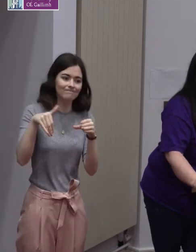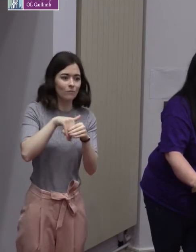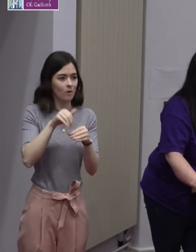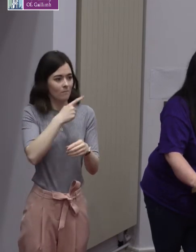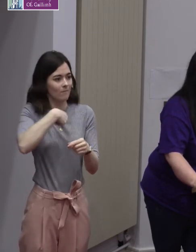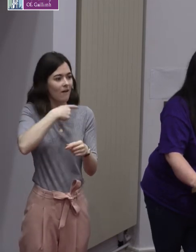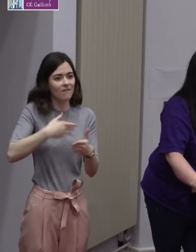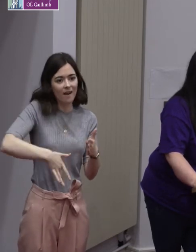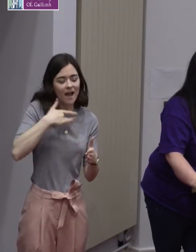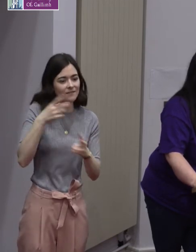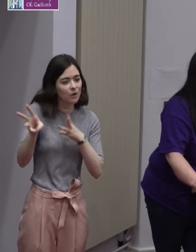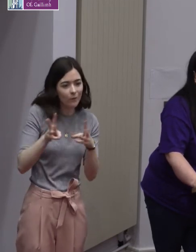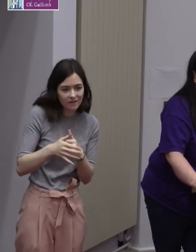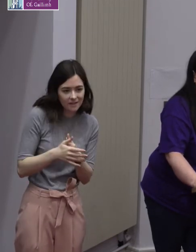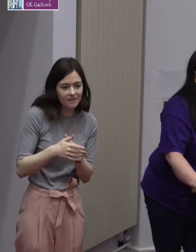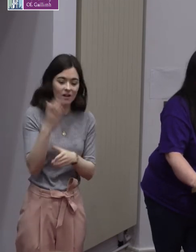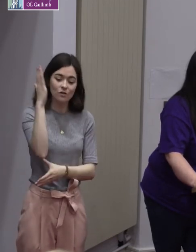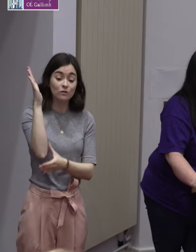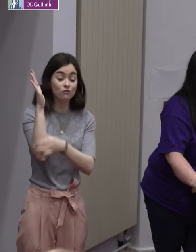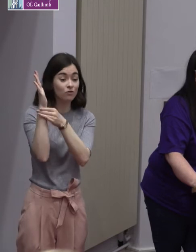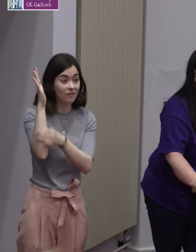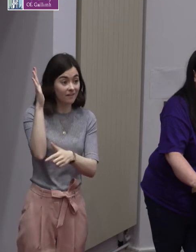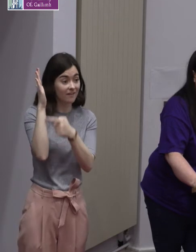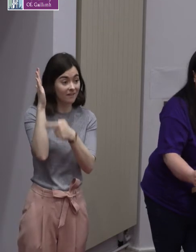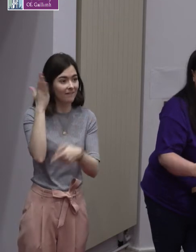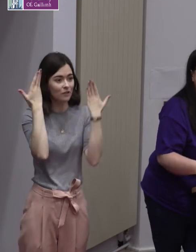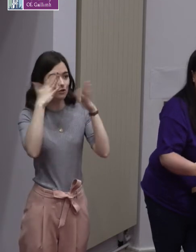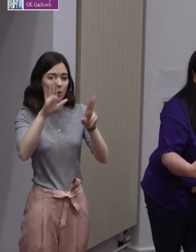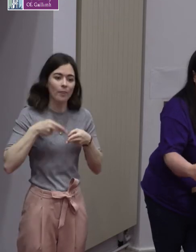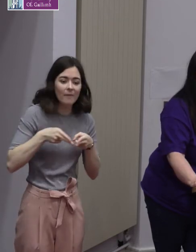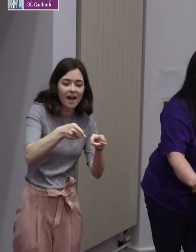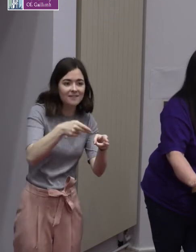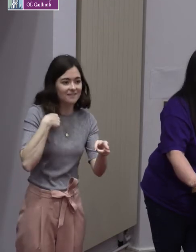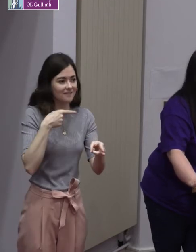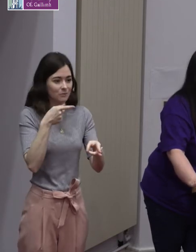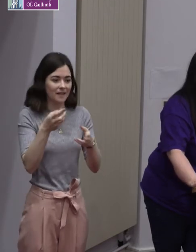So the trunk and branches represent the paths that we take, the work and actions and the